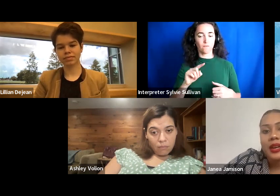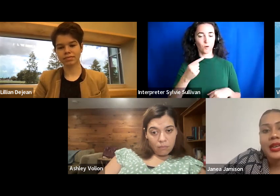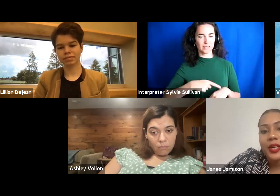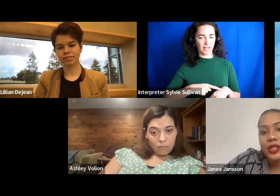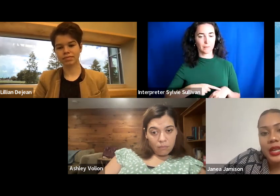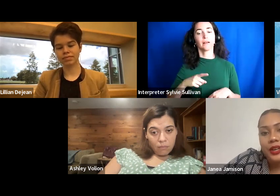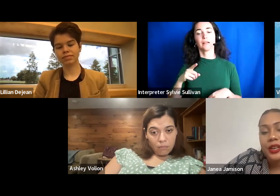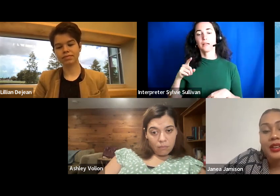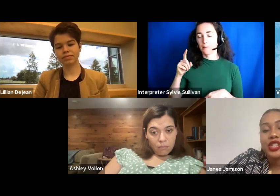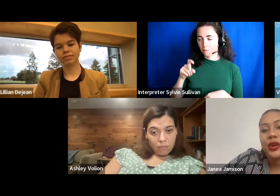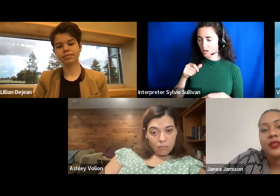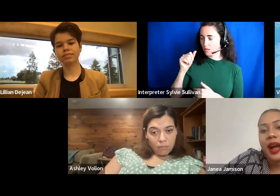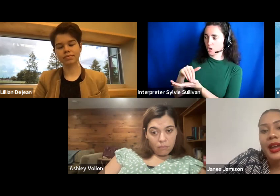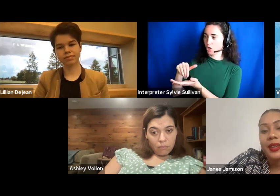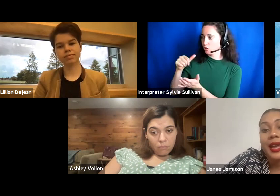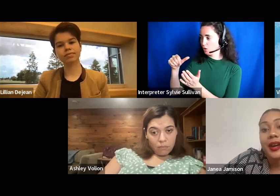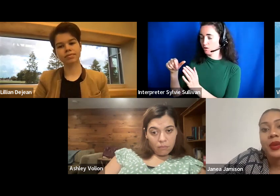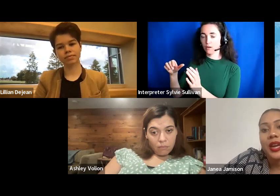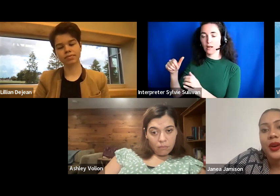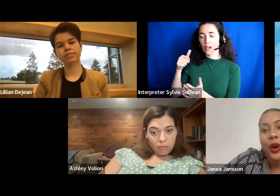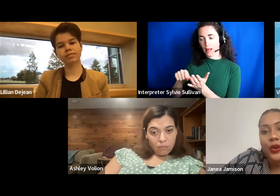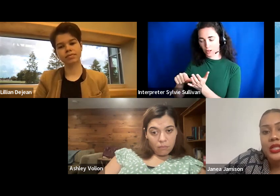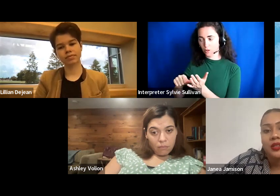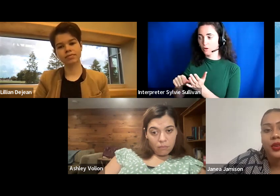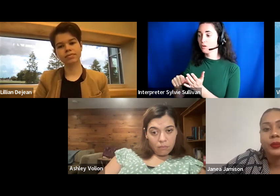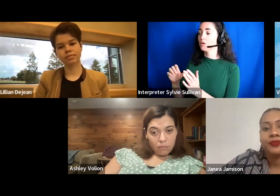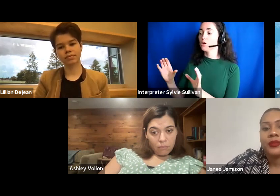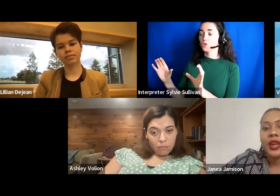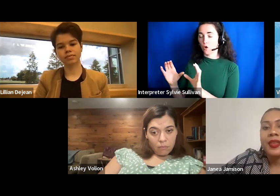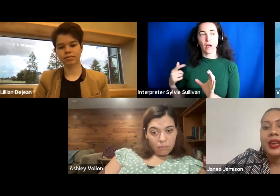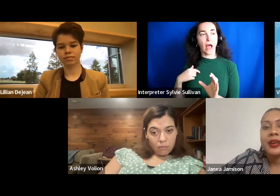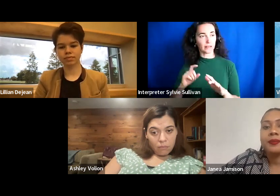A doctor's letter, even certifying that they can appear in person to both.